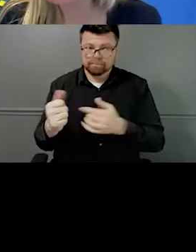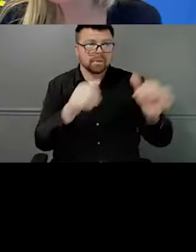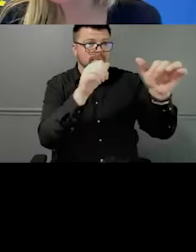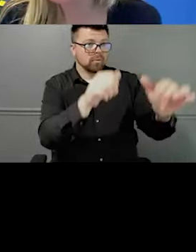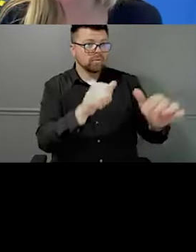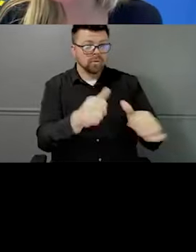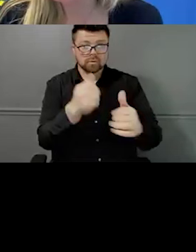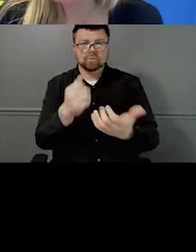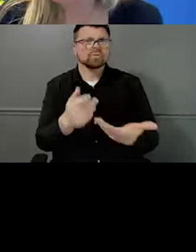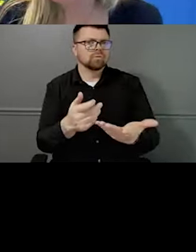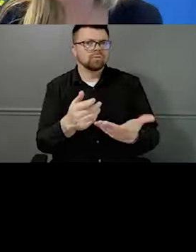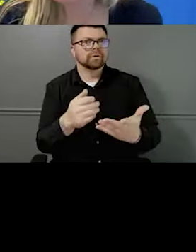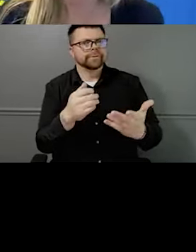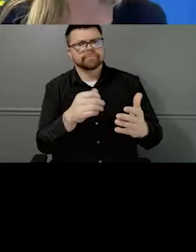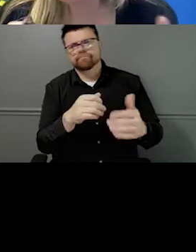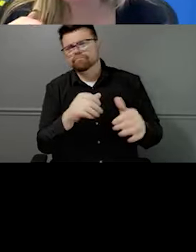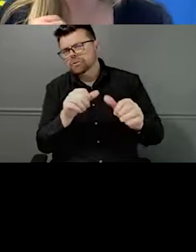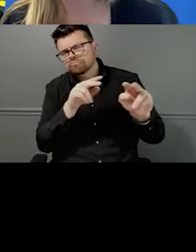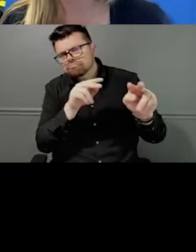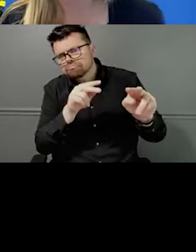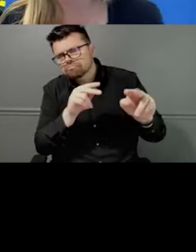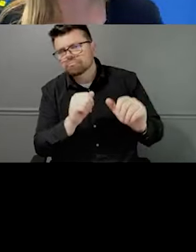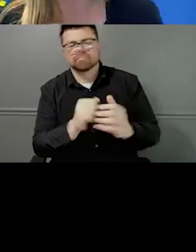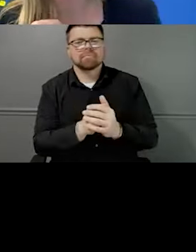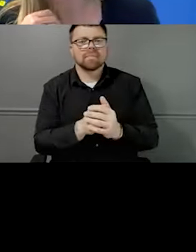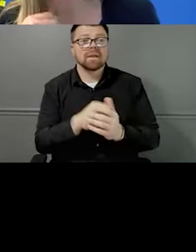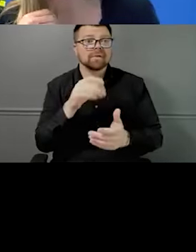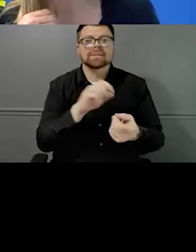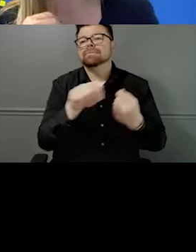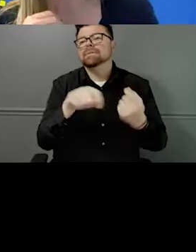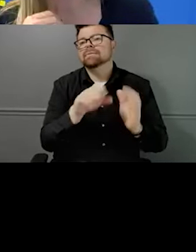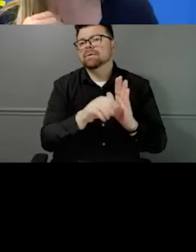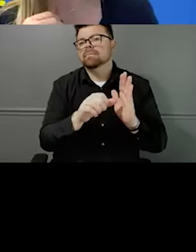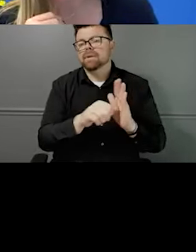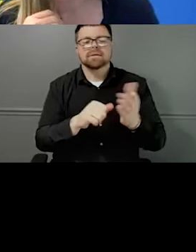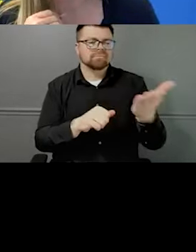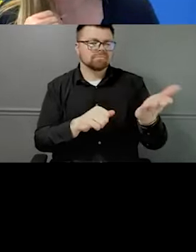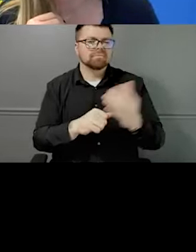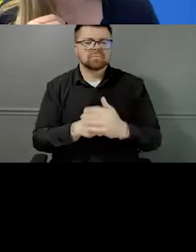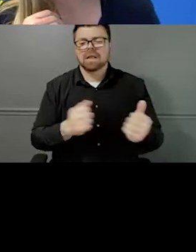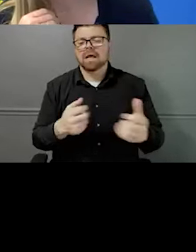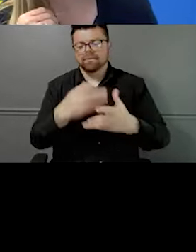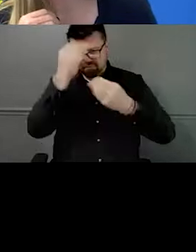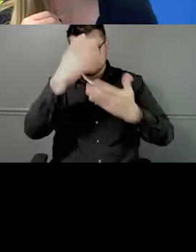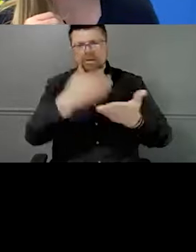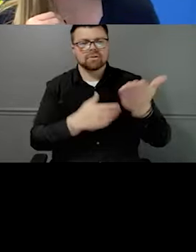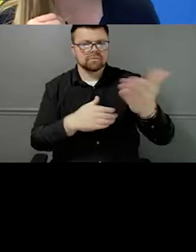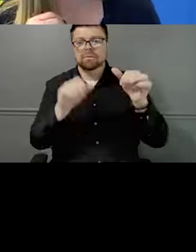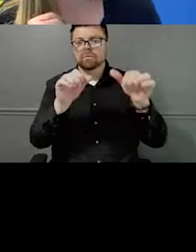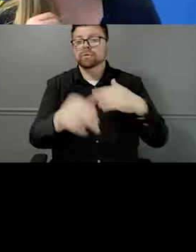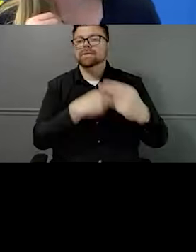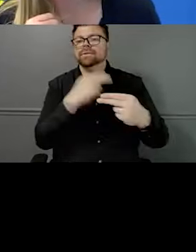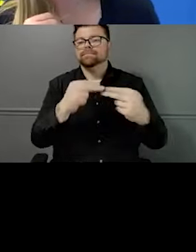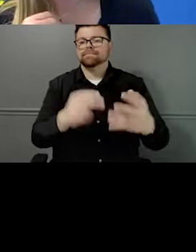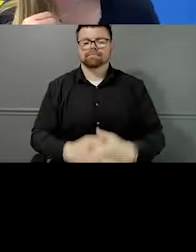attention to this particular page, as you'll find a lot of information there. Next slide, please.